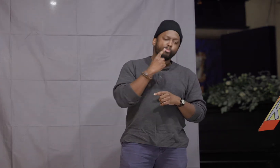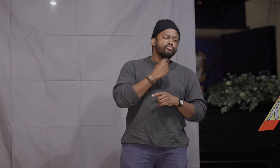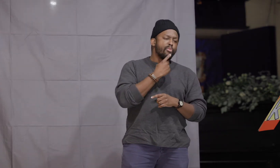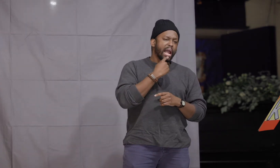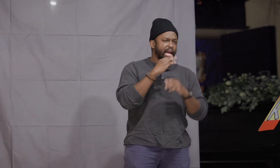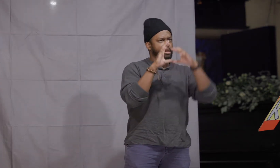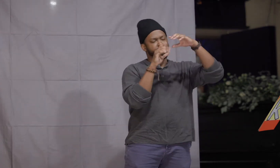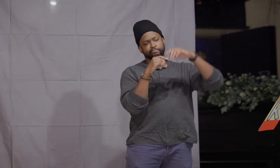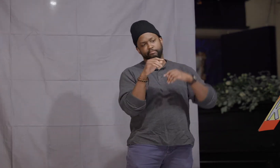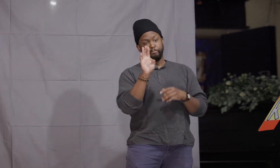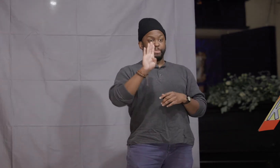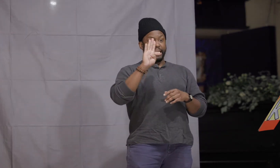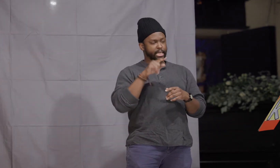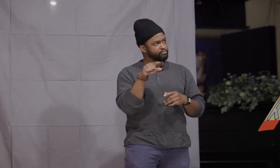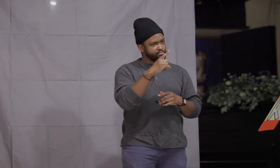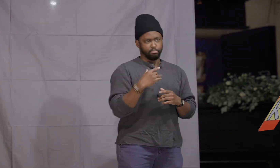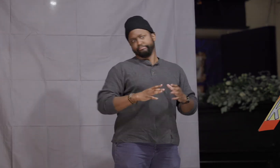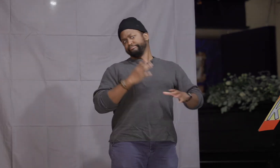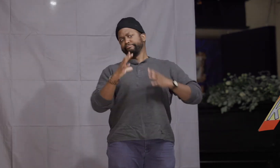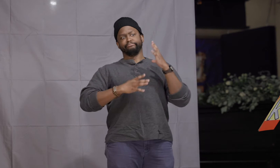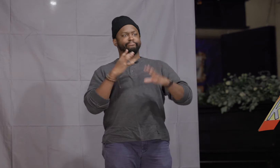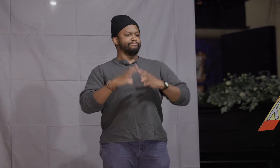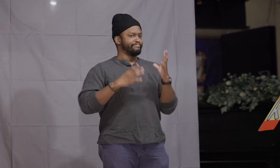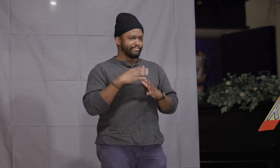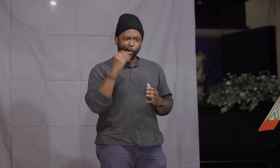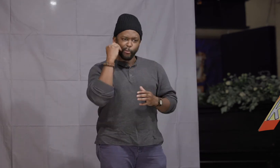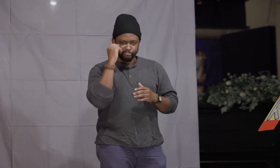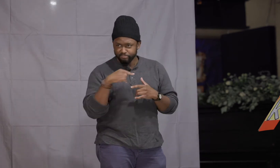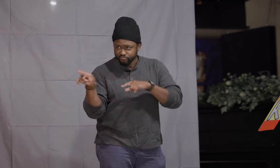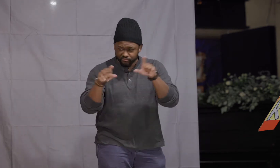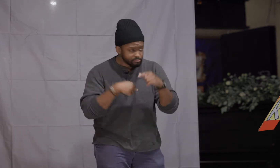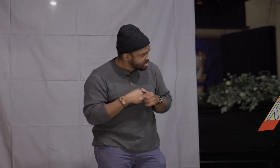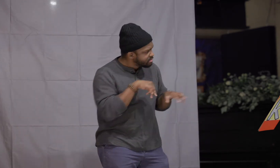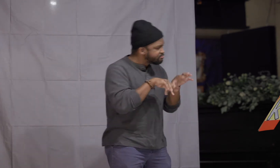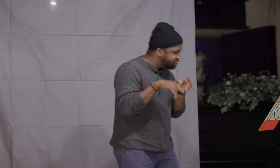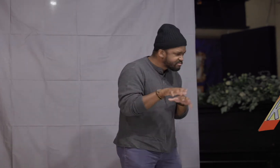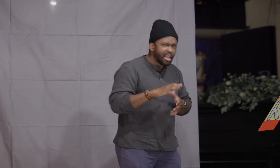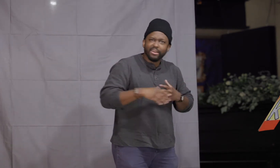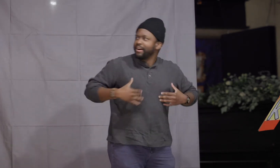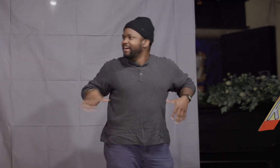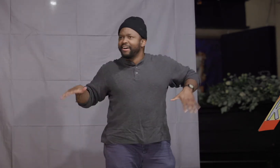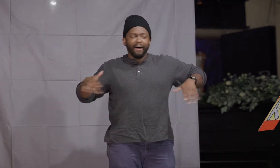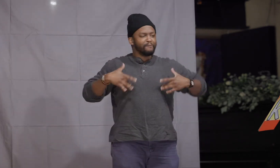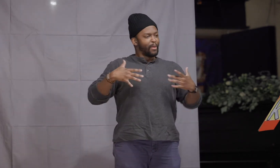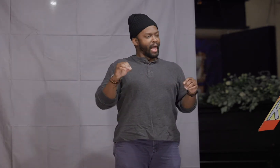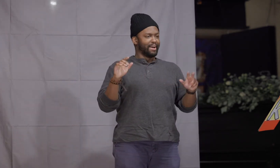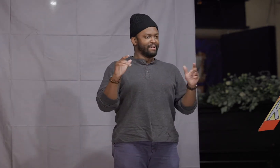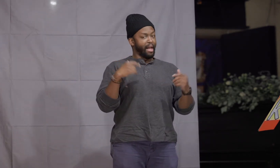and this place was nice. Felt like we were living in the lap of luxury.